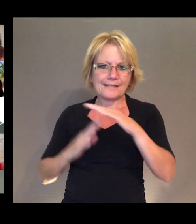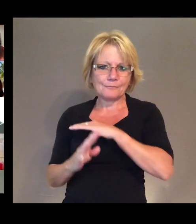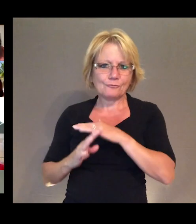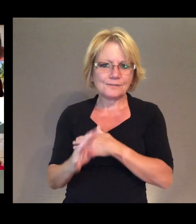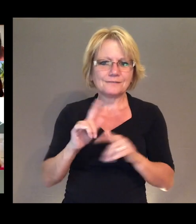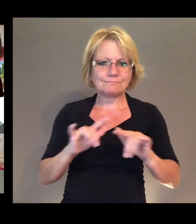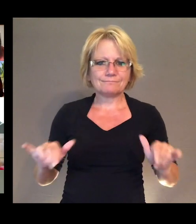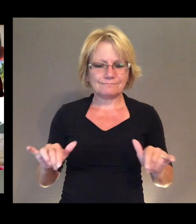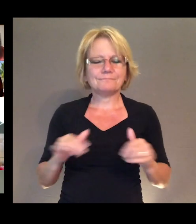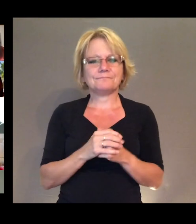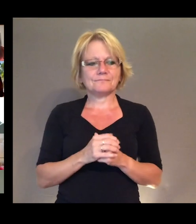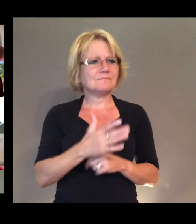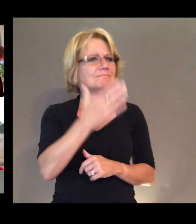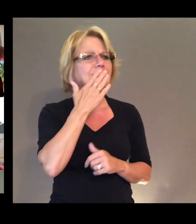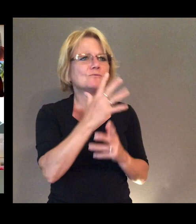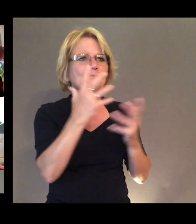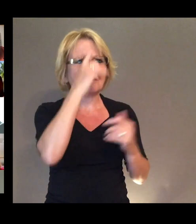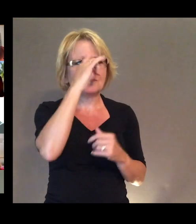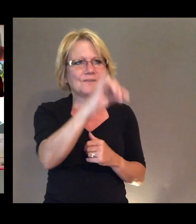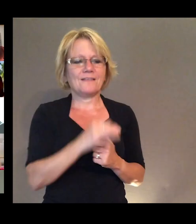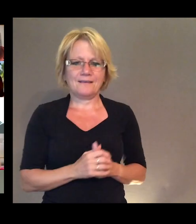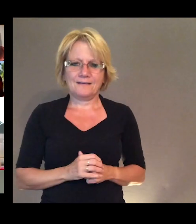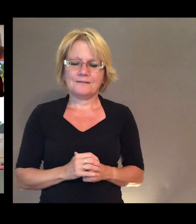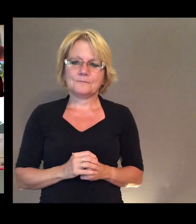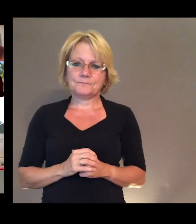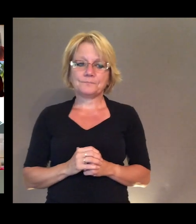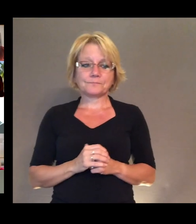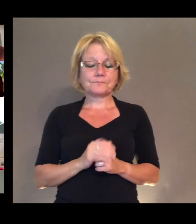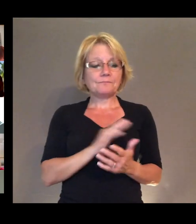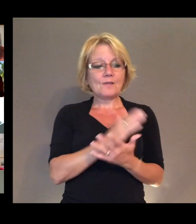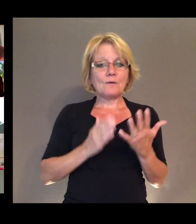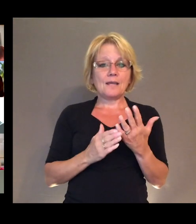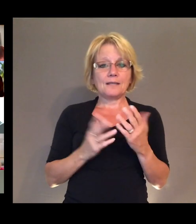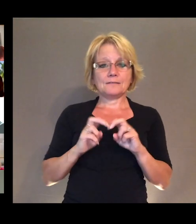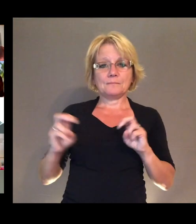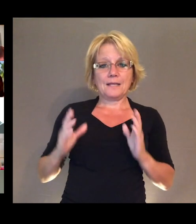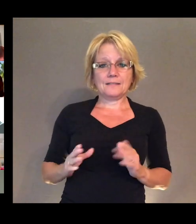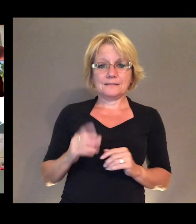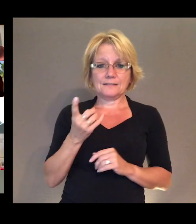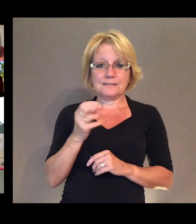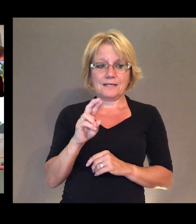Thank you. So our next panelist is Dr. Shanna Hallow